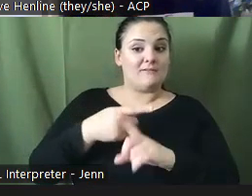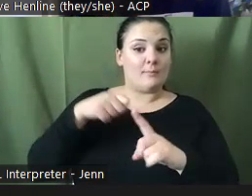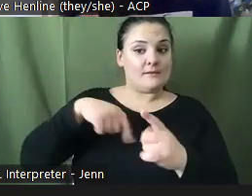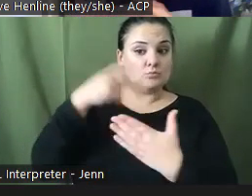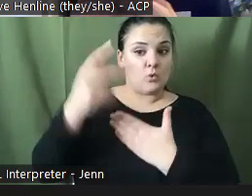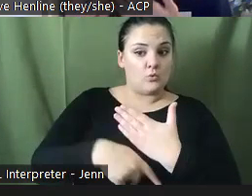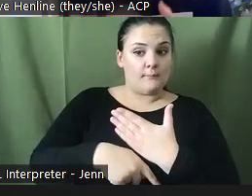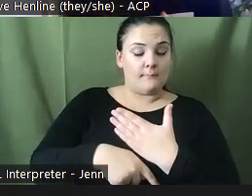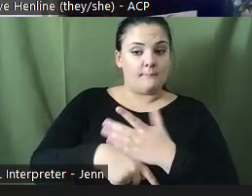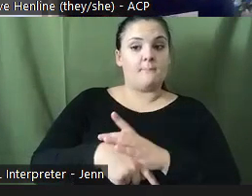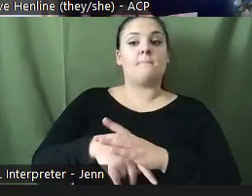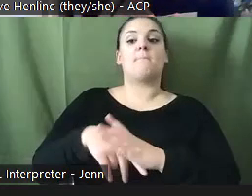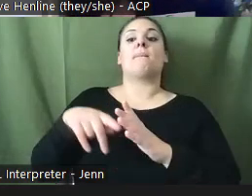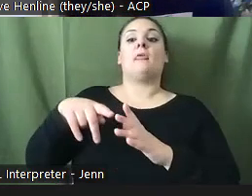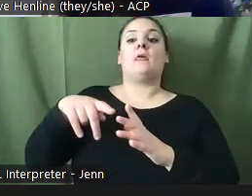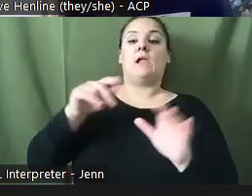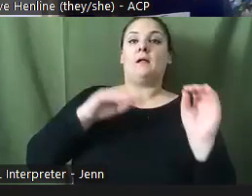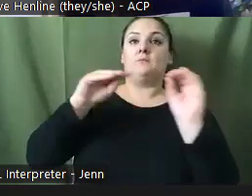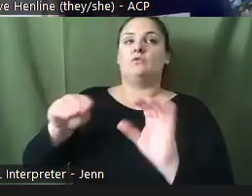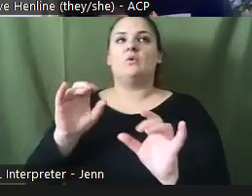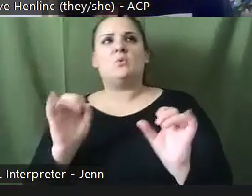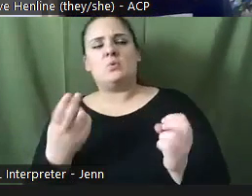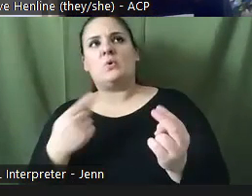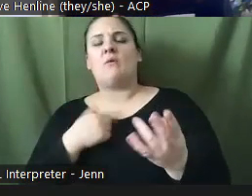enroll and you realize "oh I want to protect these records, I don't want